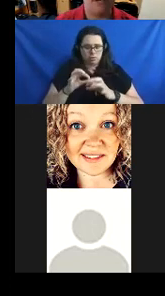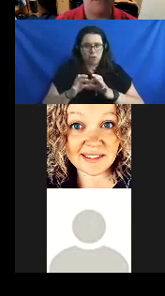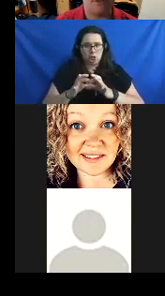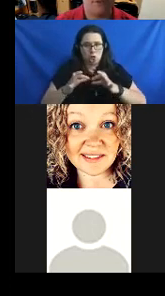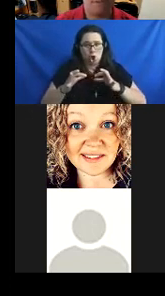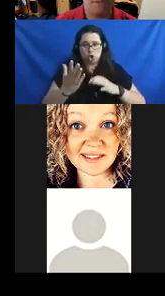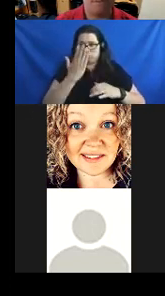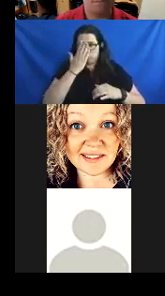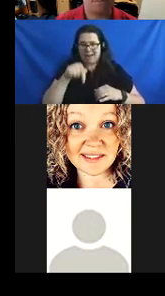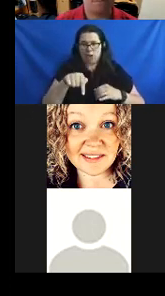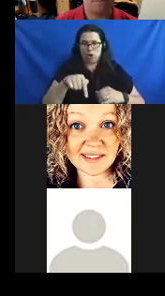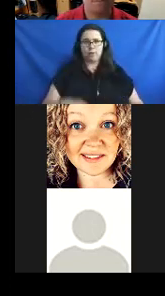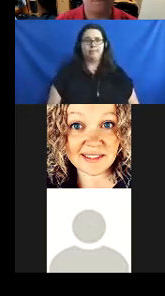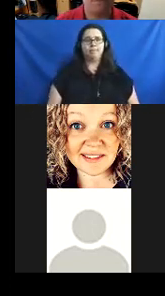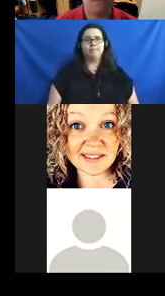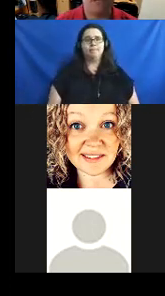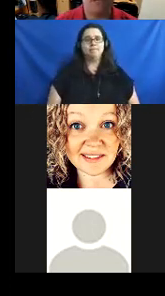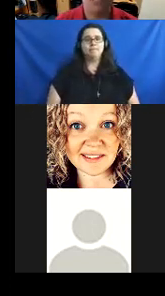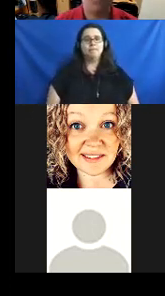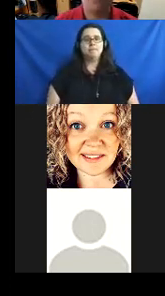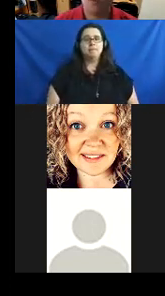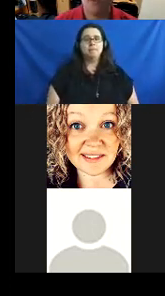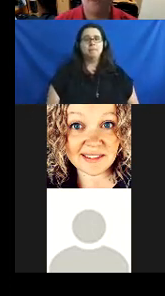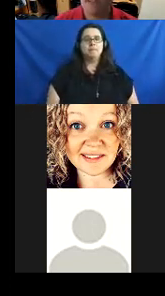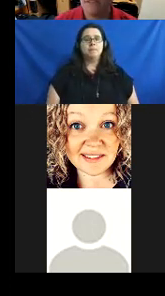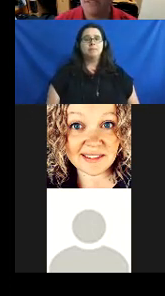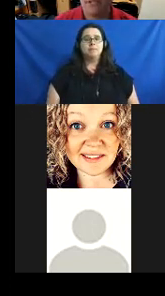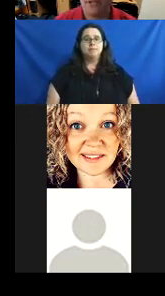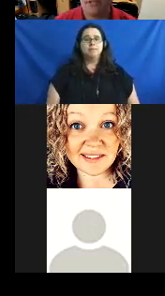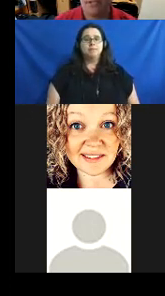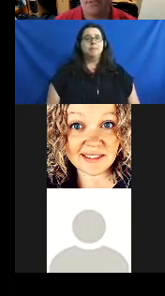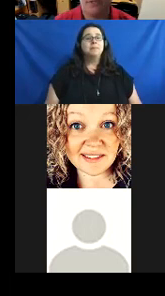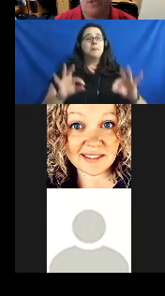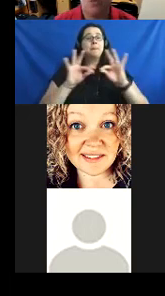IN FRONT OF YOU. SOME IMPORTANT MAGNIFICATION CONCEPTS.